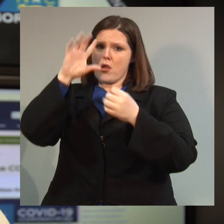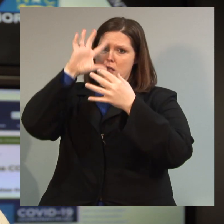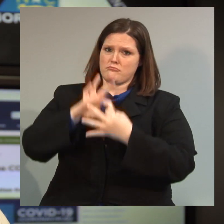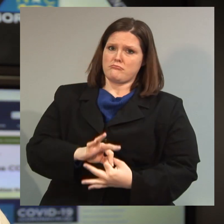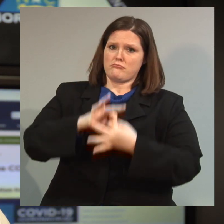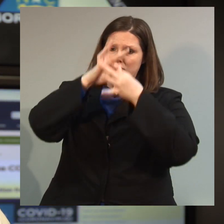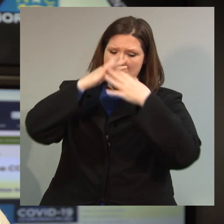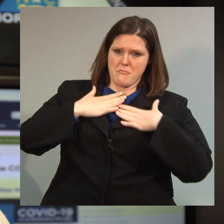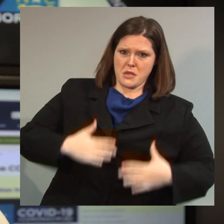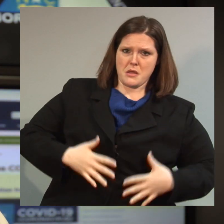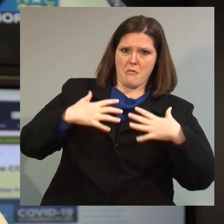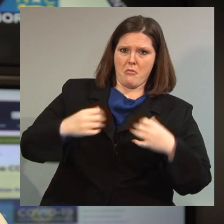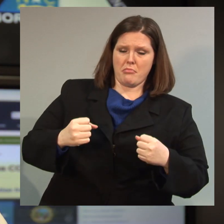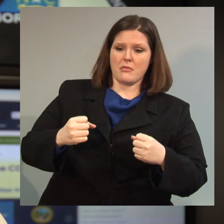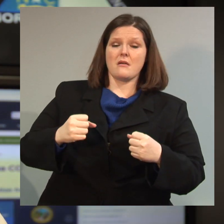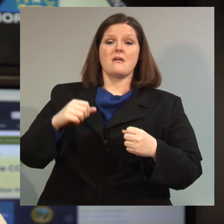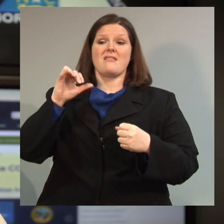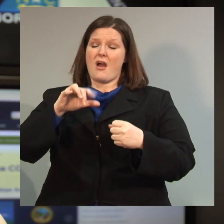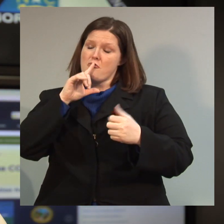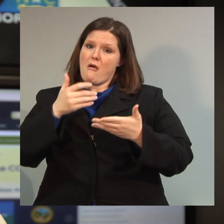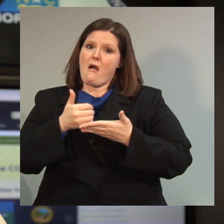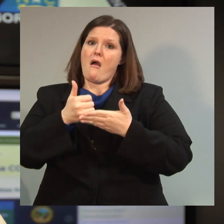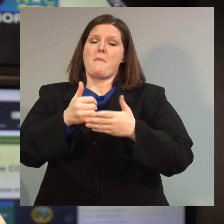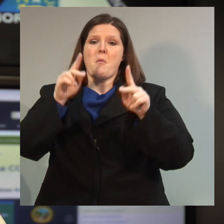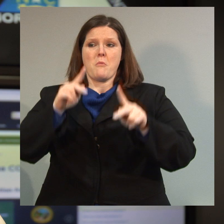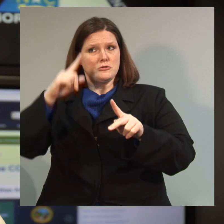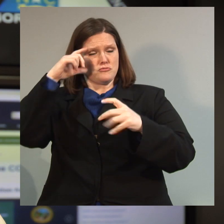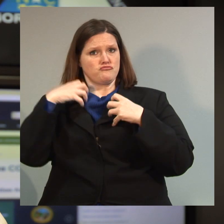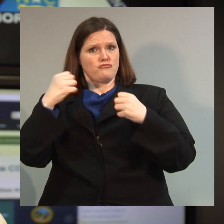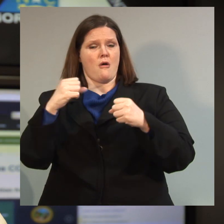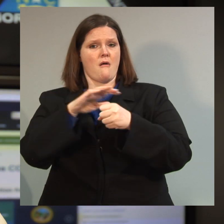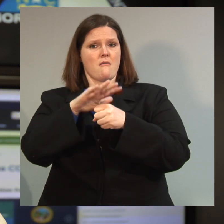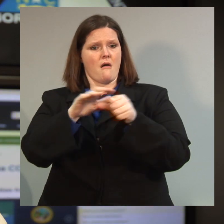And individuals living with disabilities deserve a response to this disease that assures their